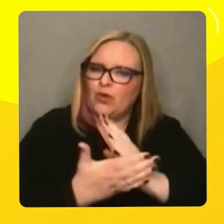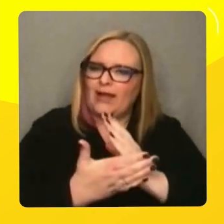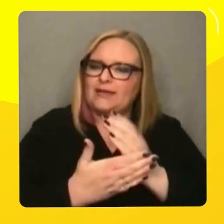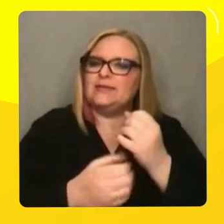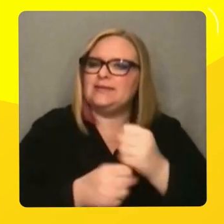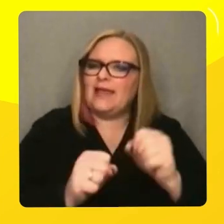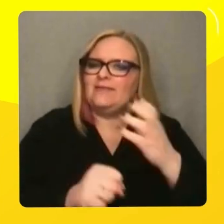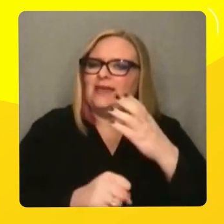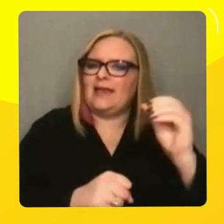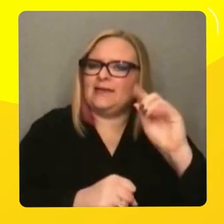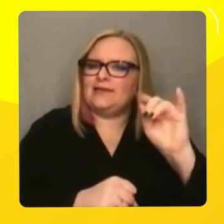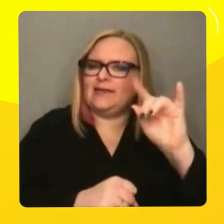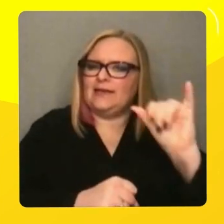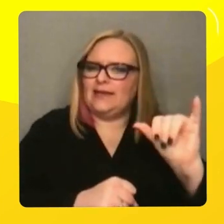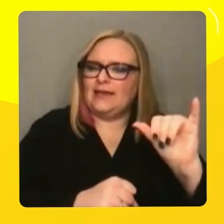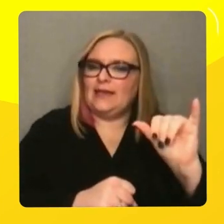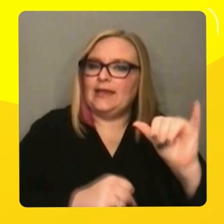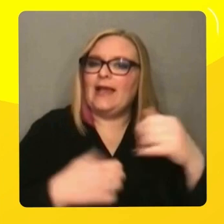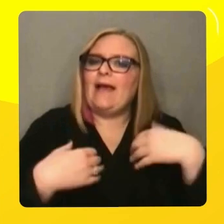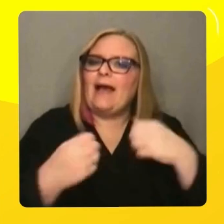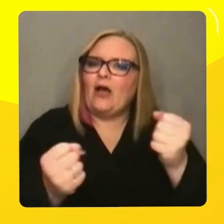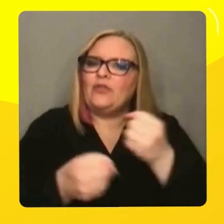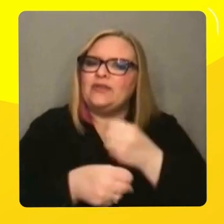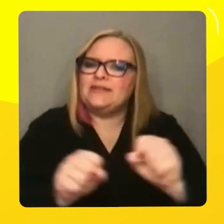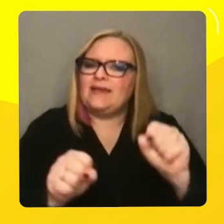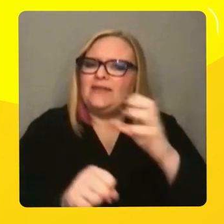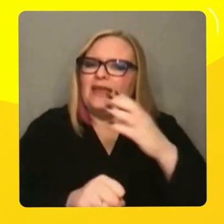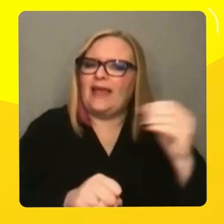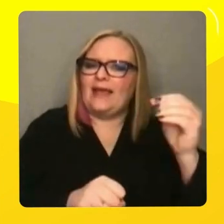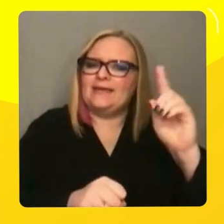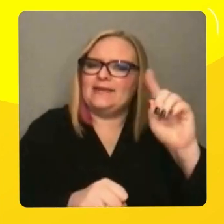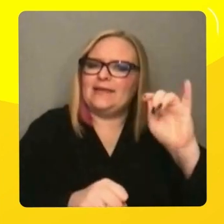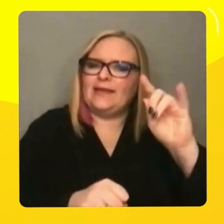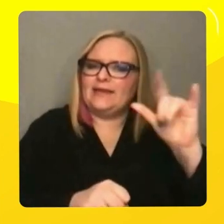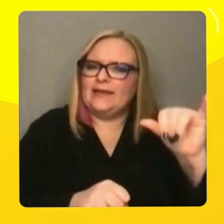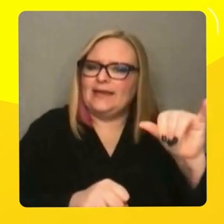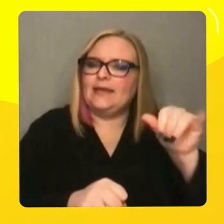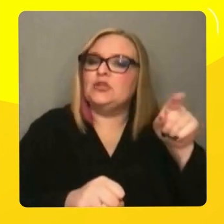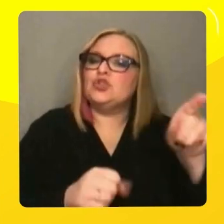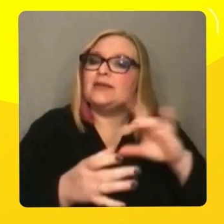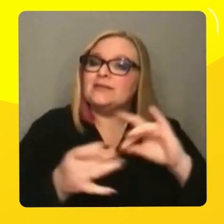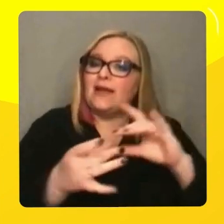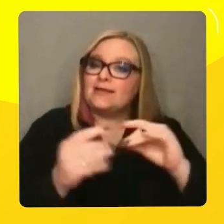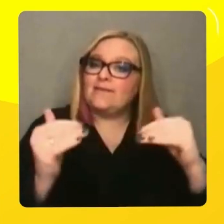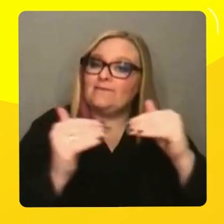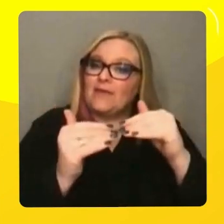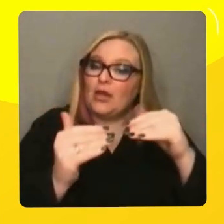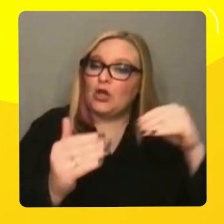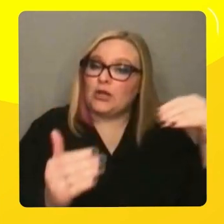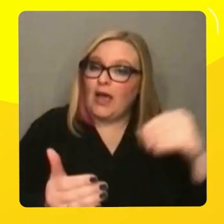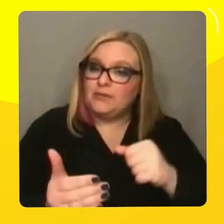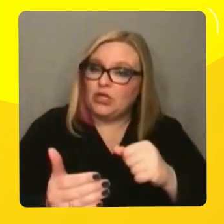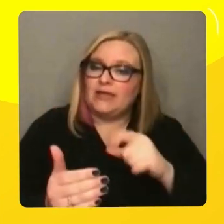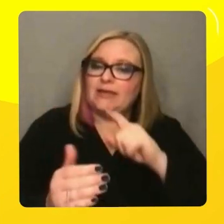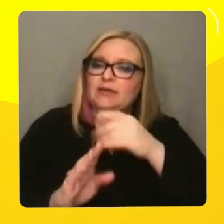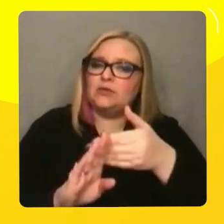Let's think about that. Health, safety, and dignity. She's saying fair compensation is a prerequisite for these fundamental rights.